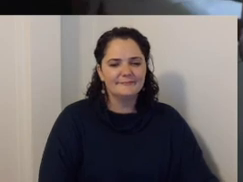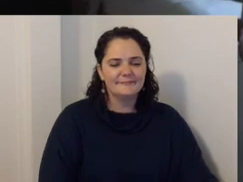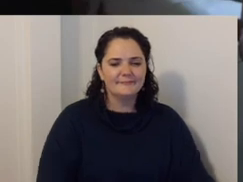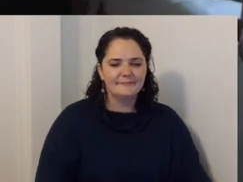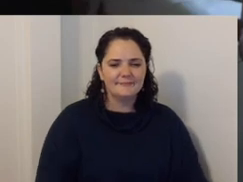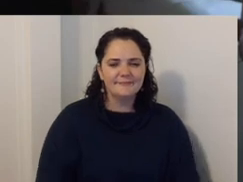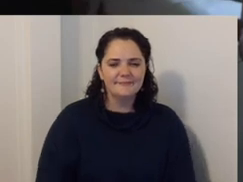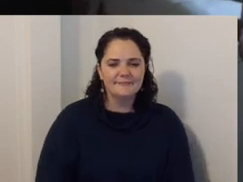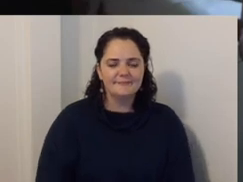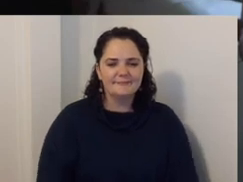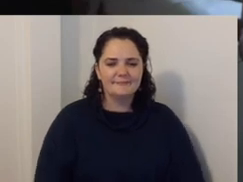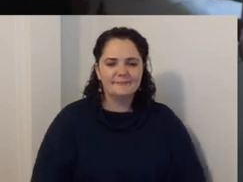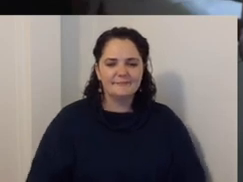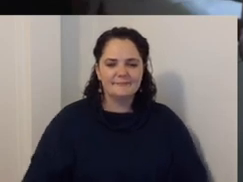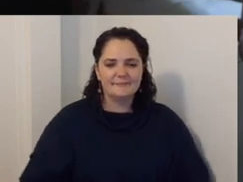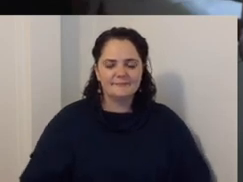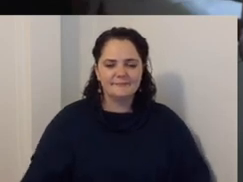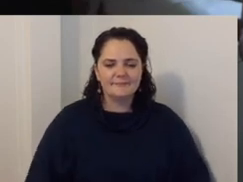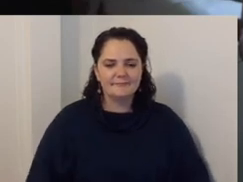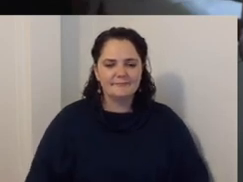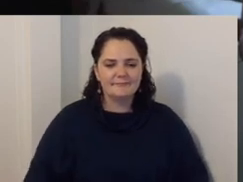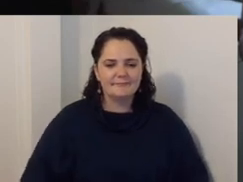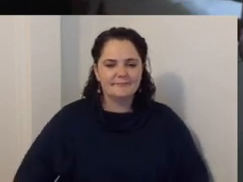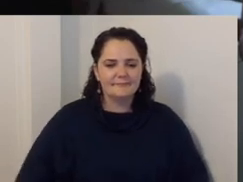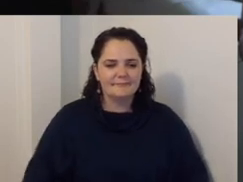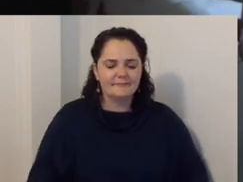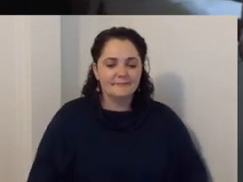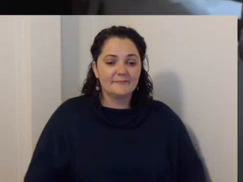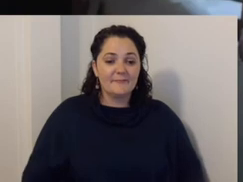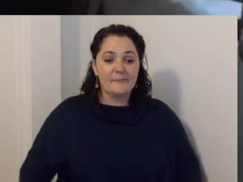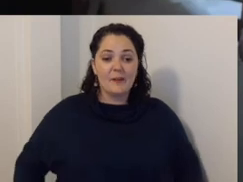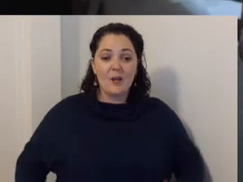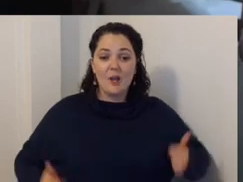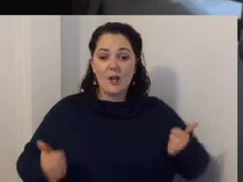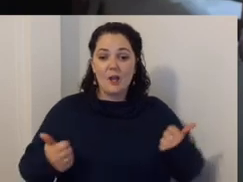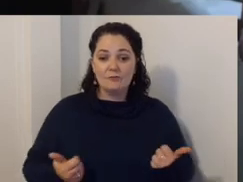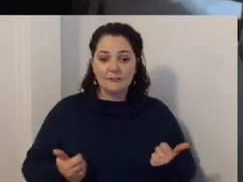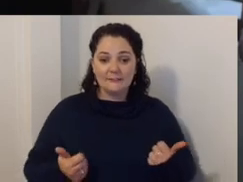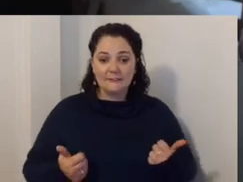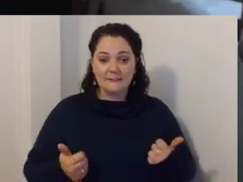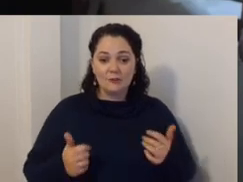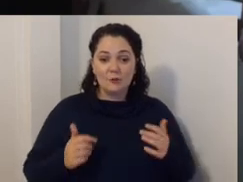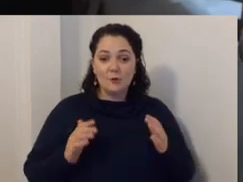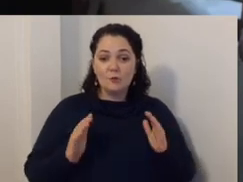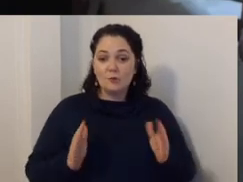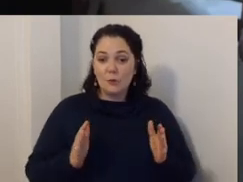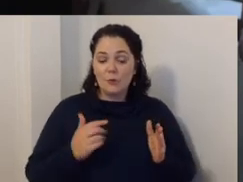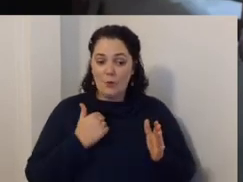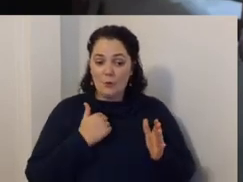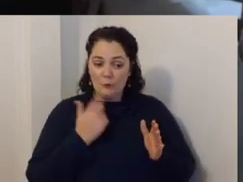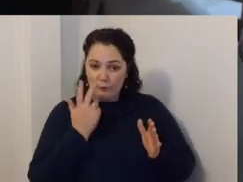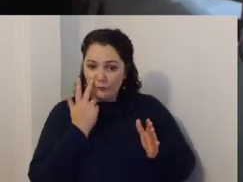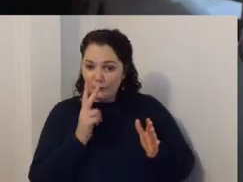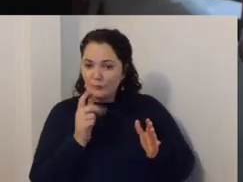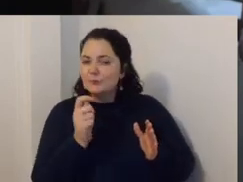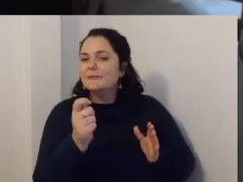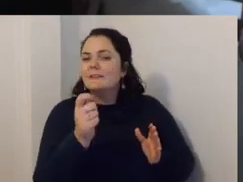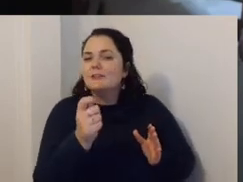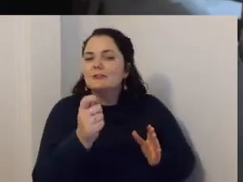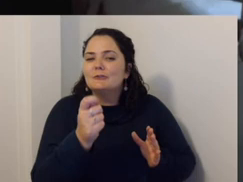this alright now I'm going to show you at the very end here I'll give you a little bit